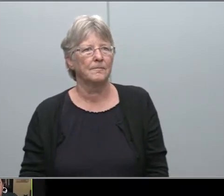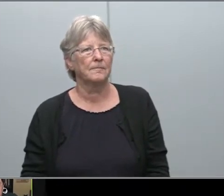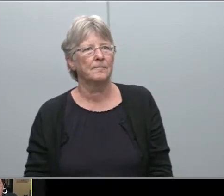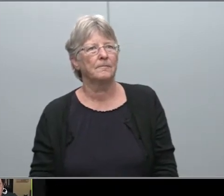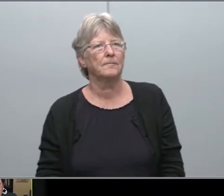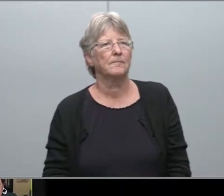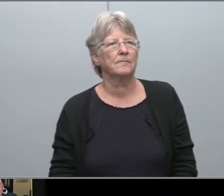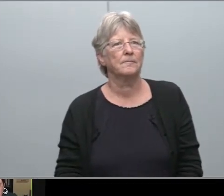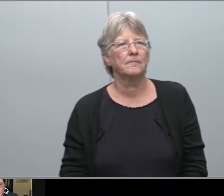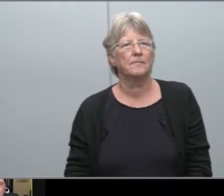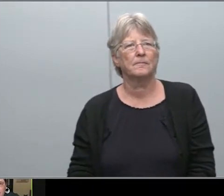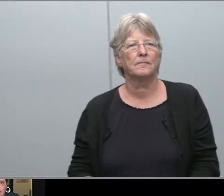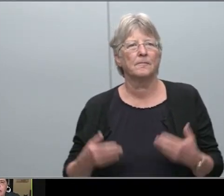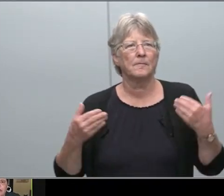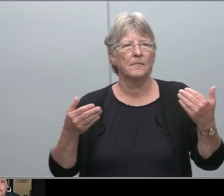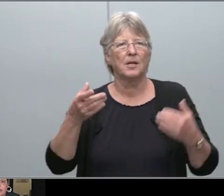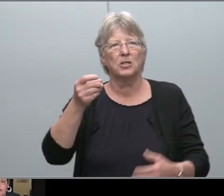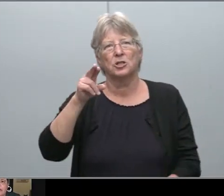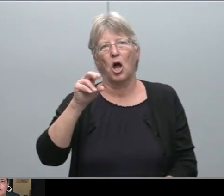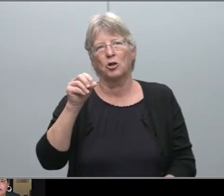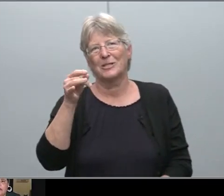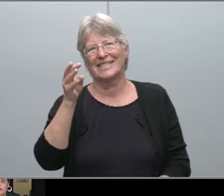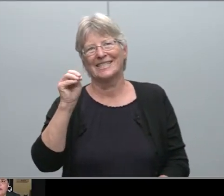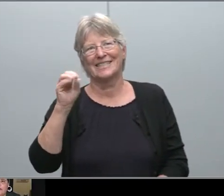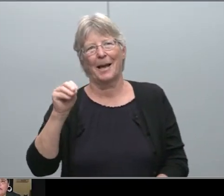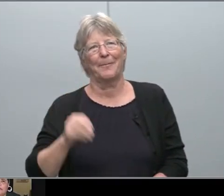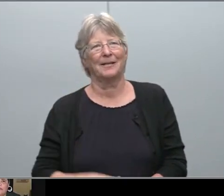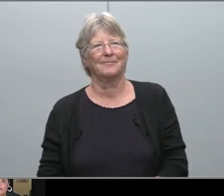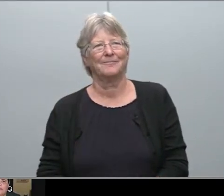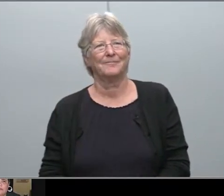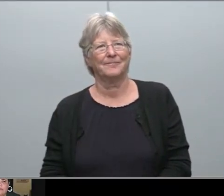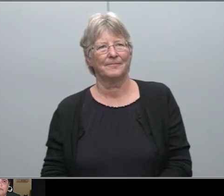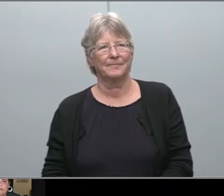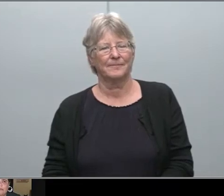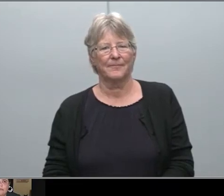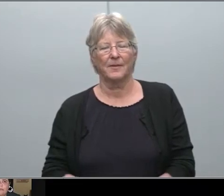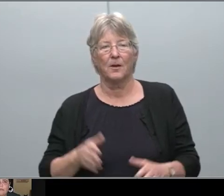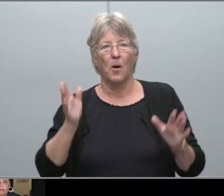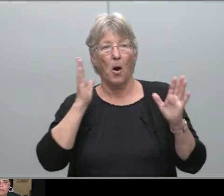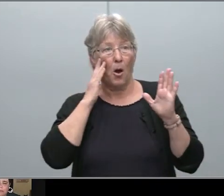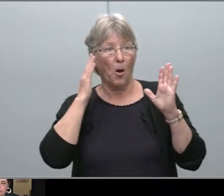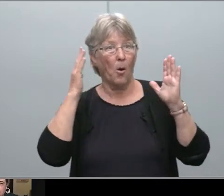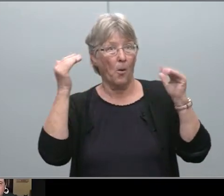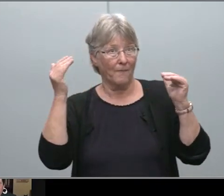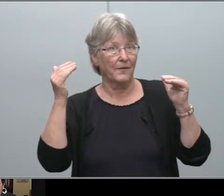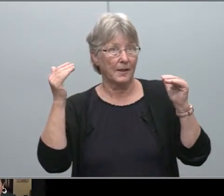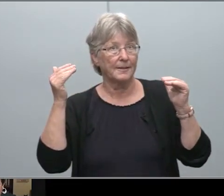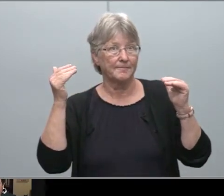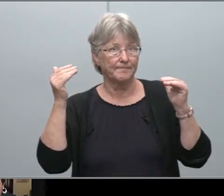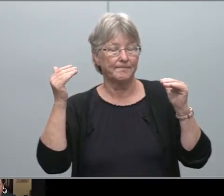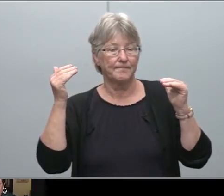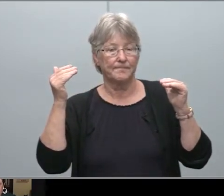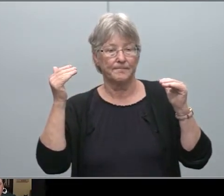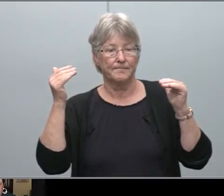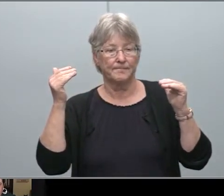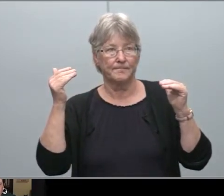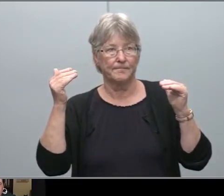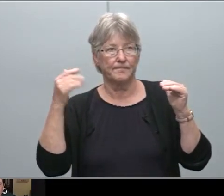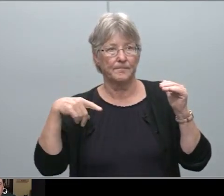to be back as soon as possible. So just wanted to just reiterate what Dr. Simon says, is this is something that we are,